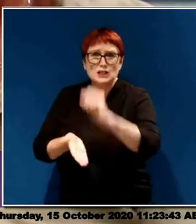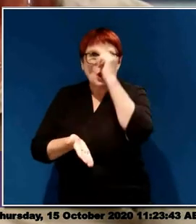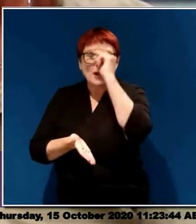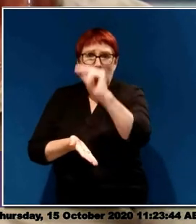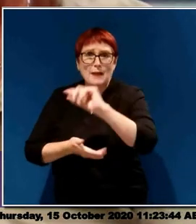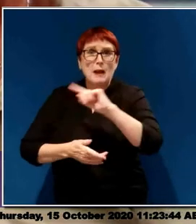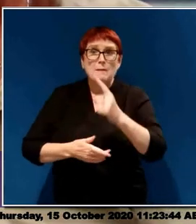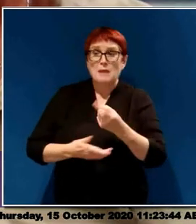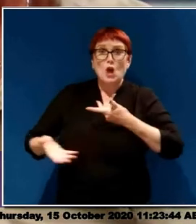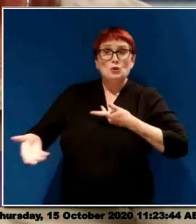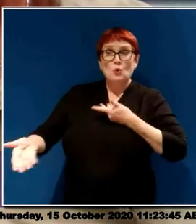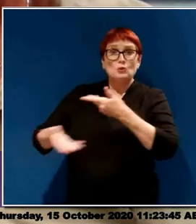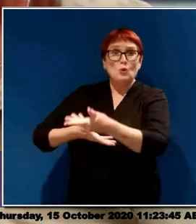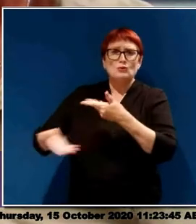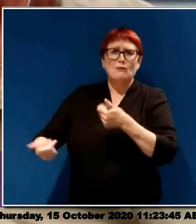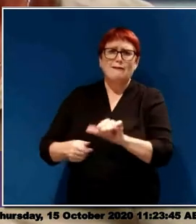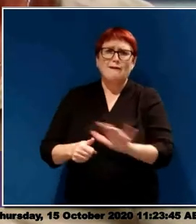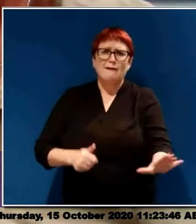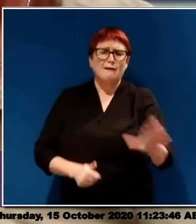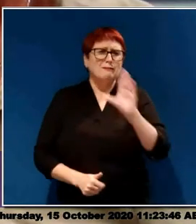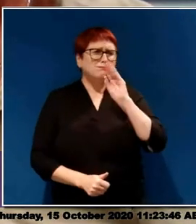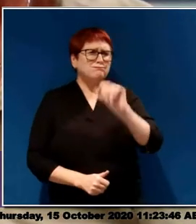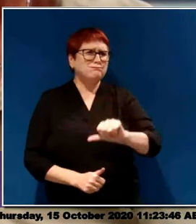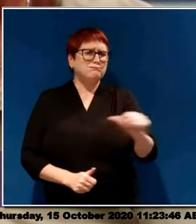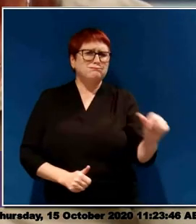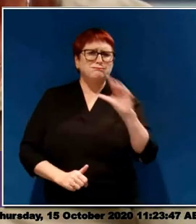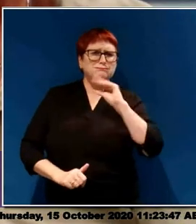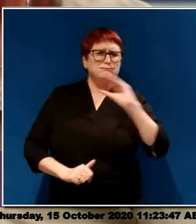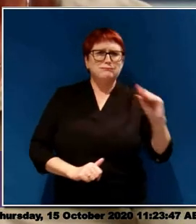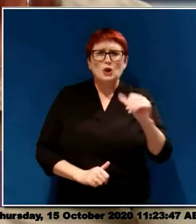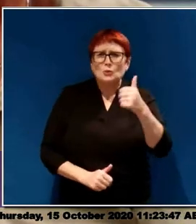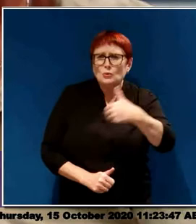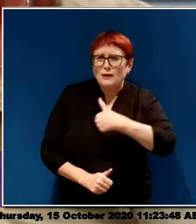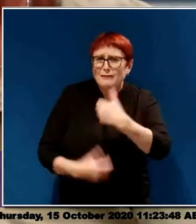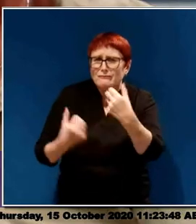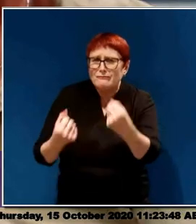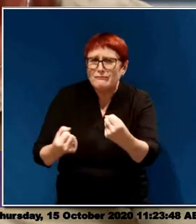such a gentleman and, you know, you get onto a subject that he's interested in,